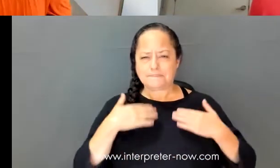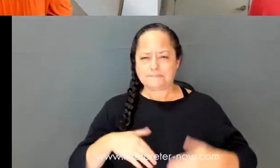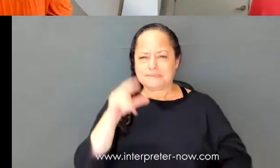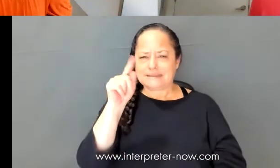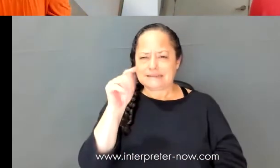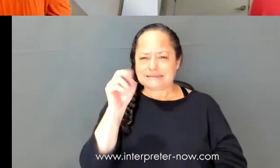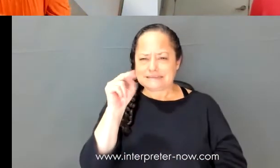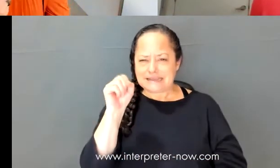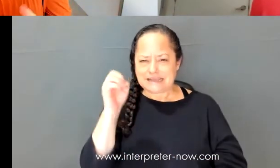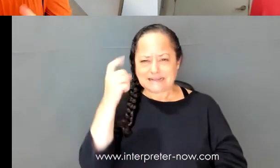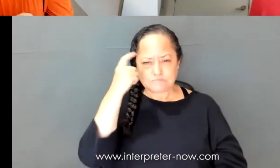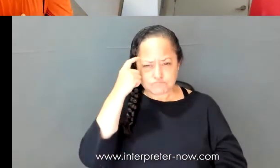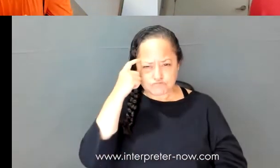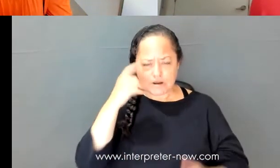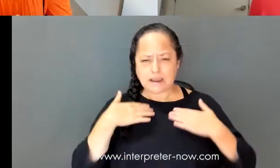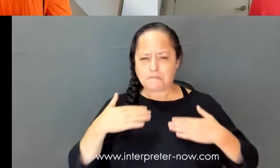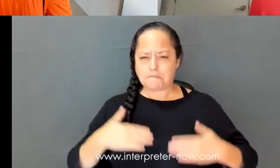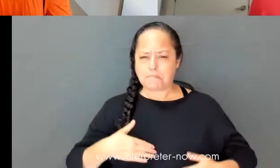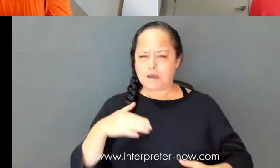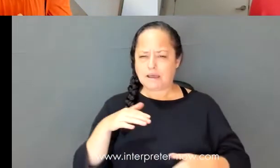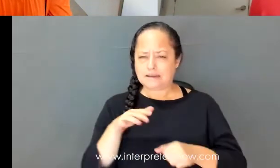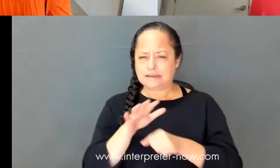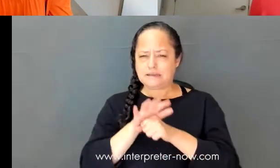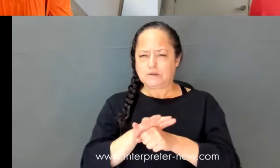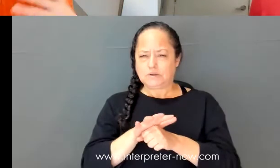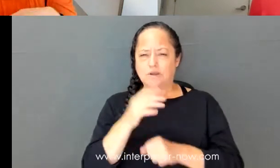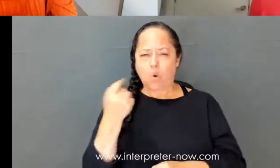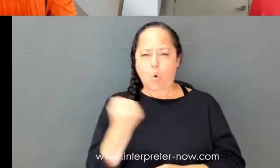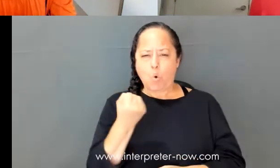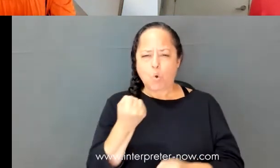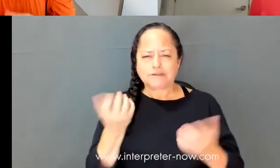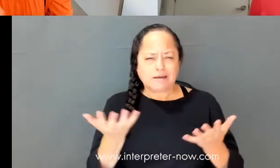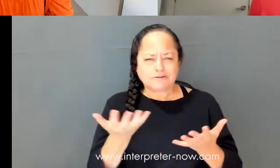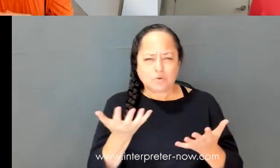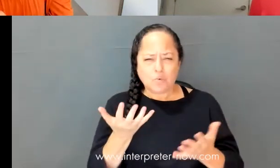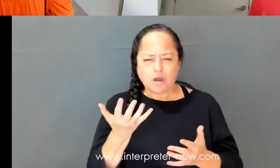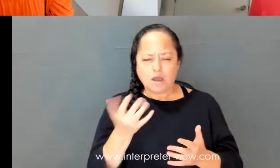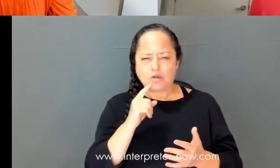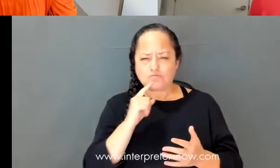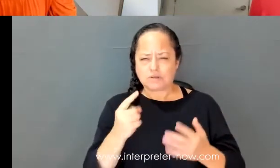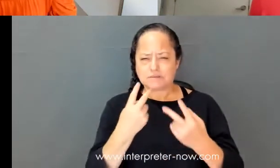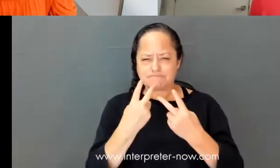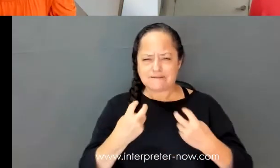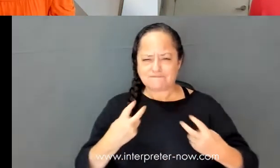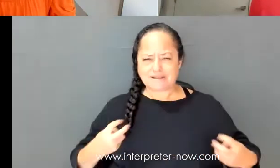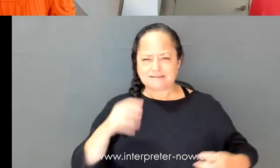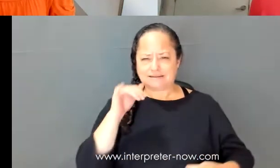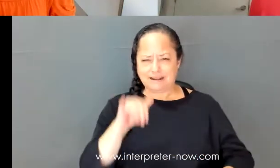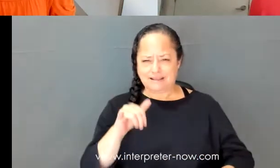My body is tensing up. I'm holding on to something. What am I holding on to? I'm really investigating that and going deeper. Yeah.